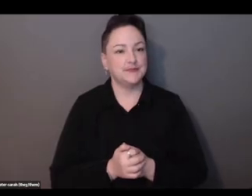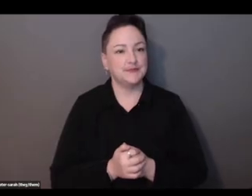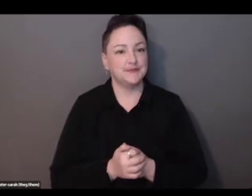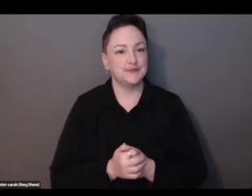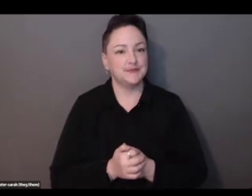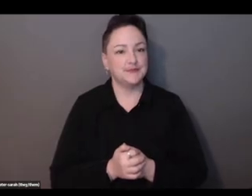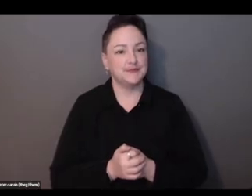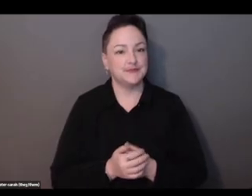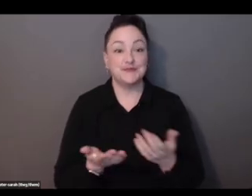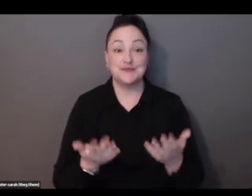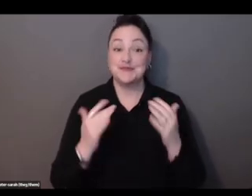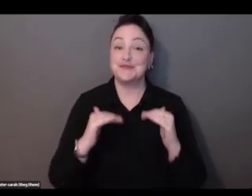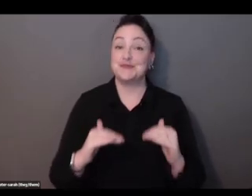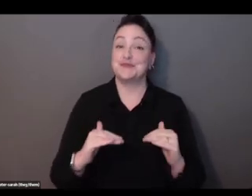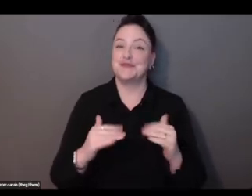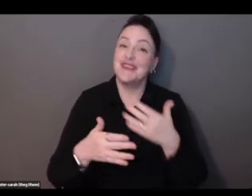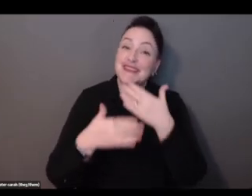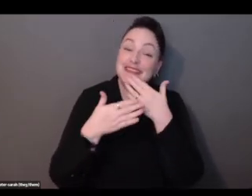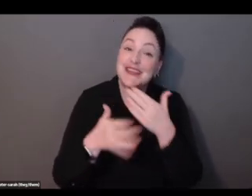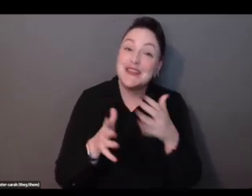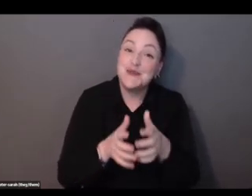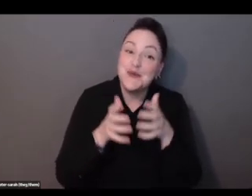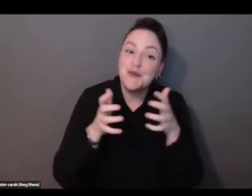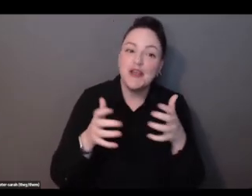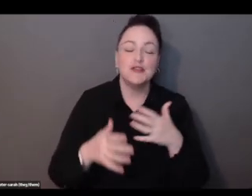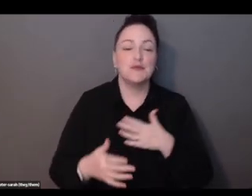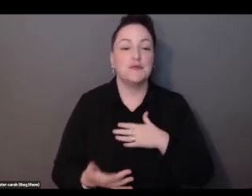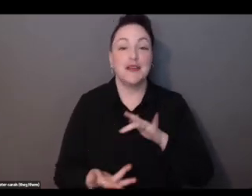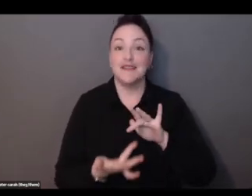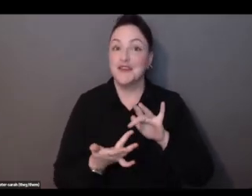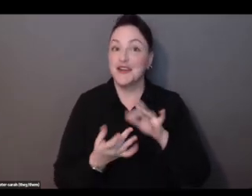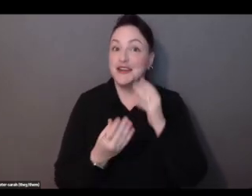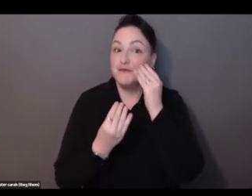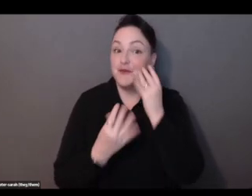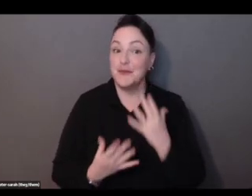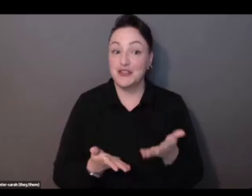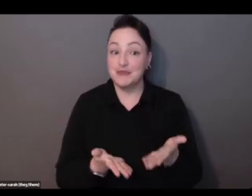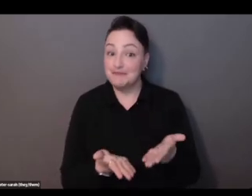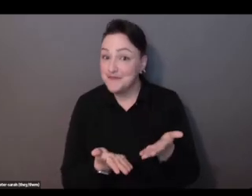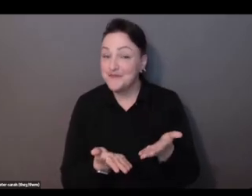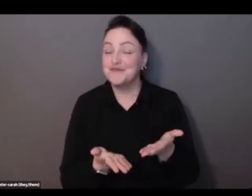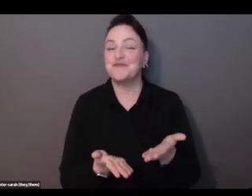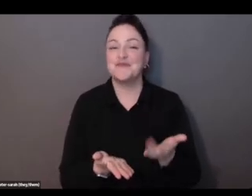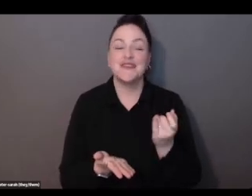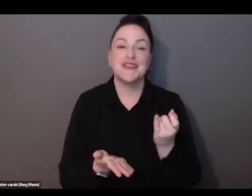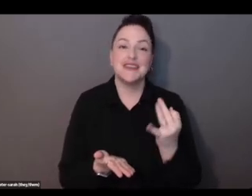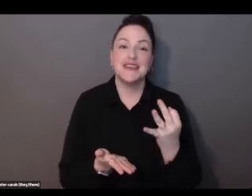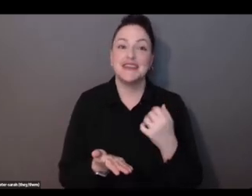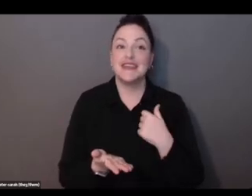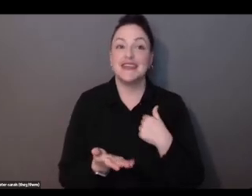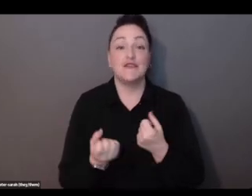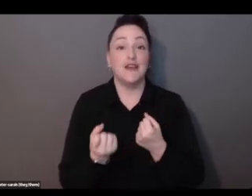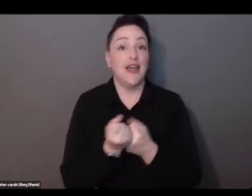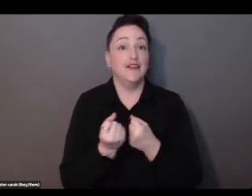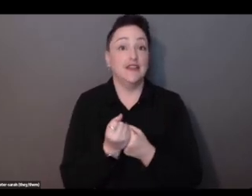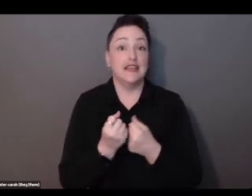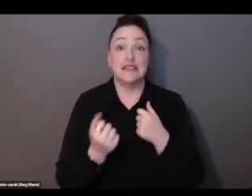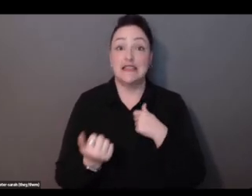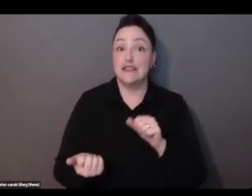Thank you so much. My contact information is here if anyone wants to learn more about advocacy strategies using this tool.